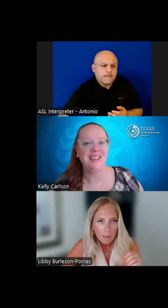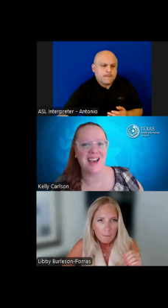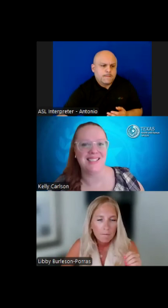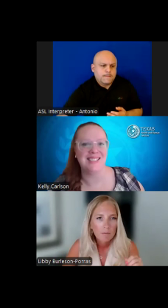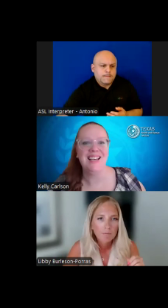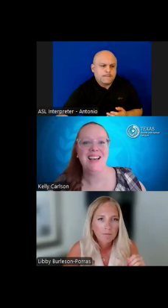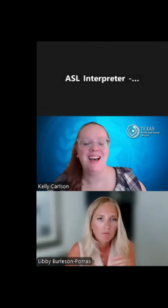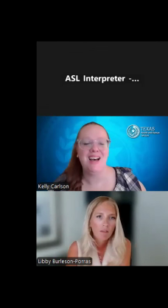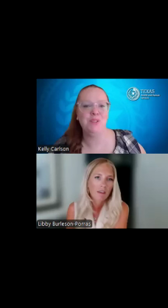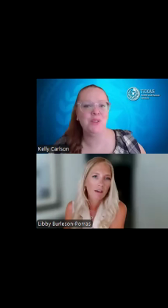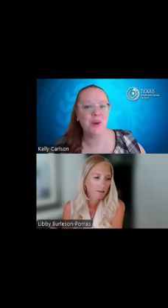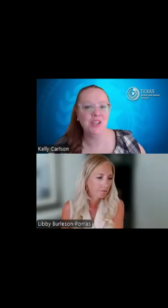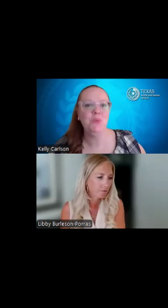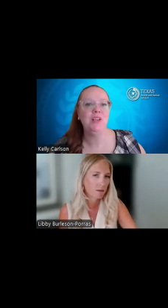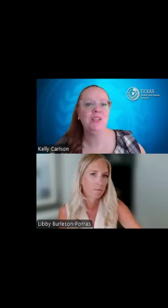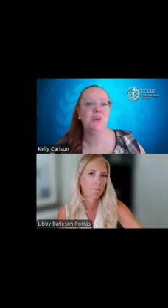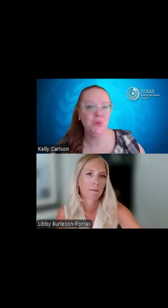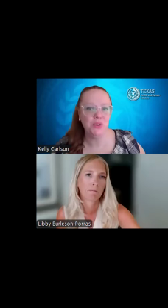Can you repeat the question? Yes.